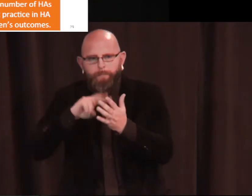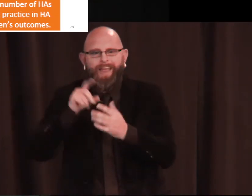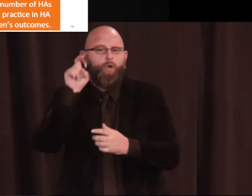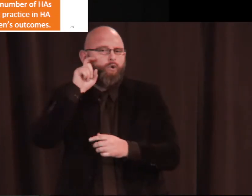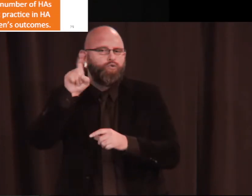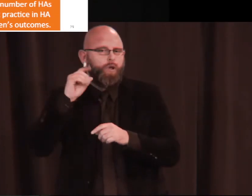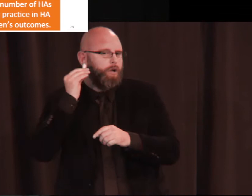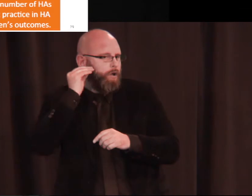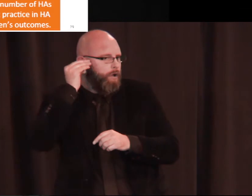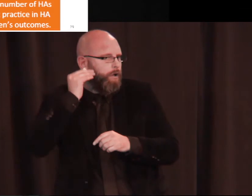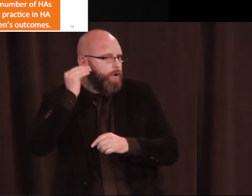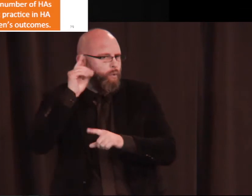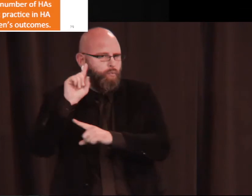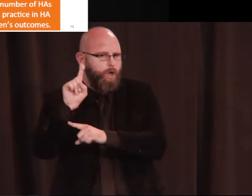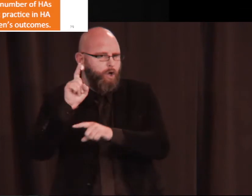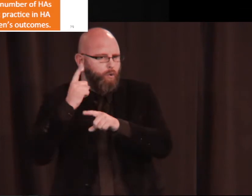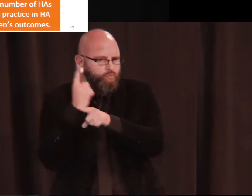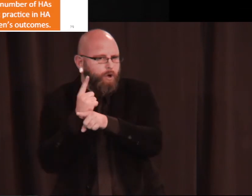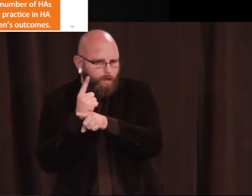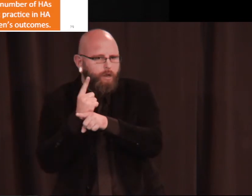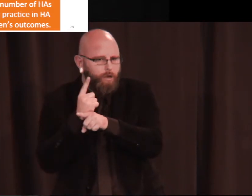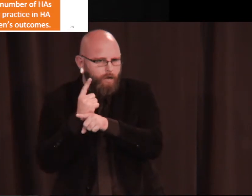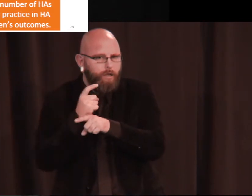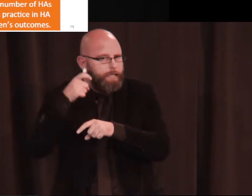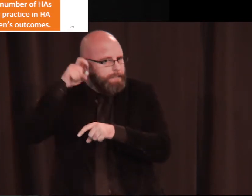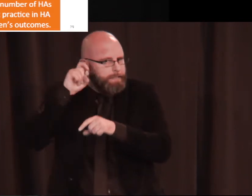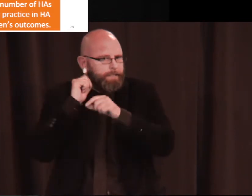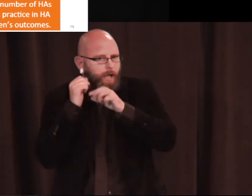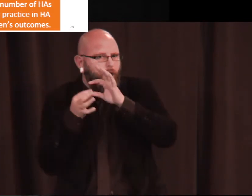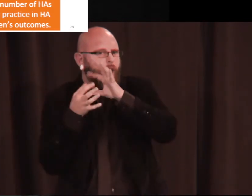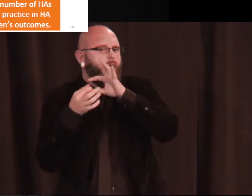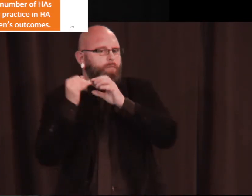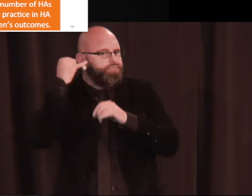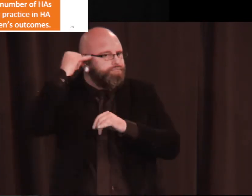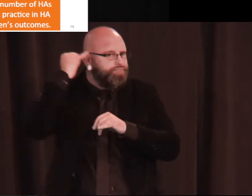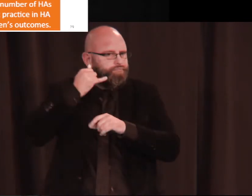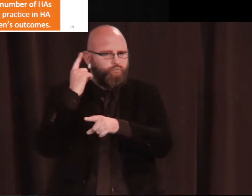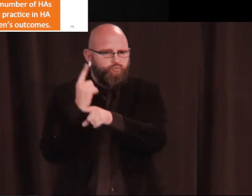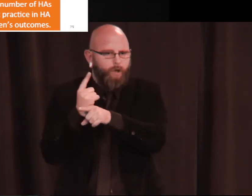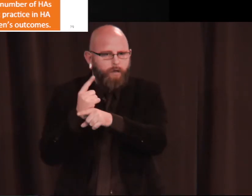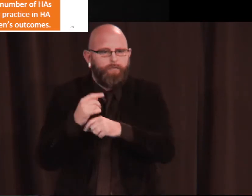So we can calculate what their target speech intelligibility index should be.